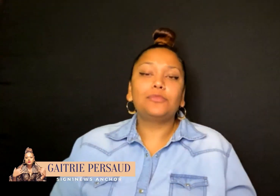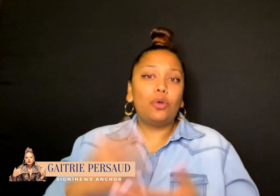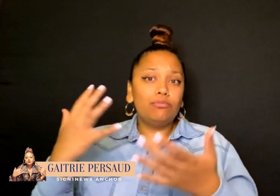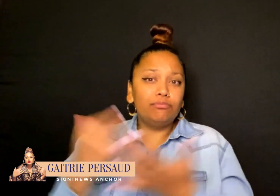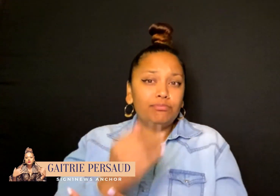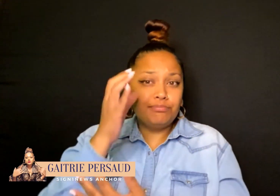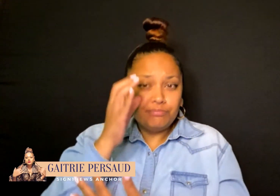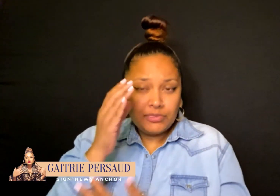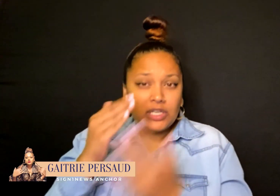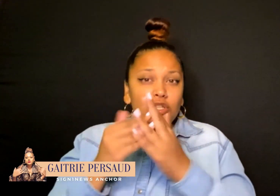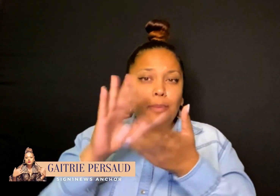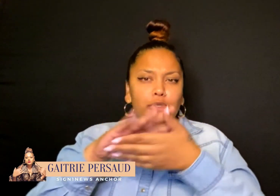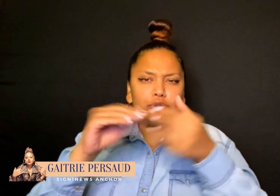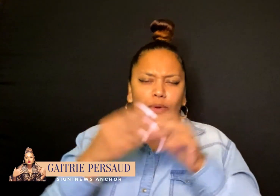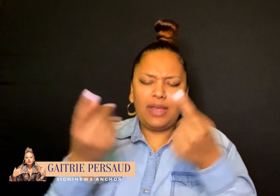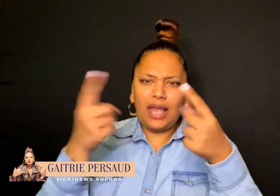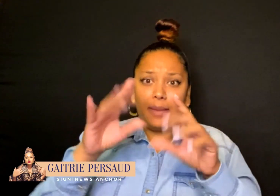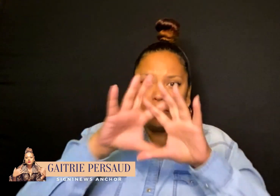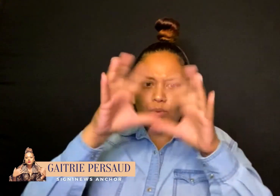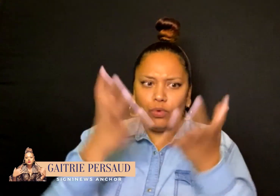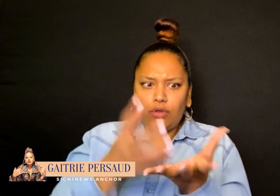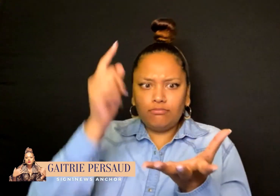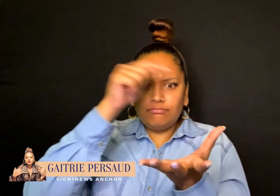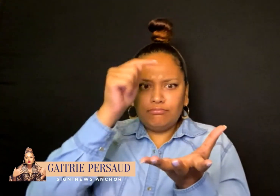here's a quick look at the top trending stories making headlines today